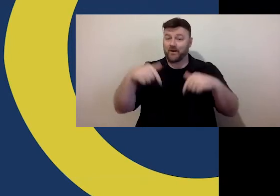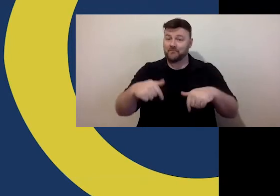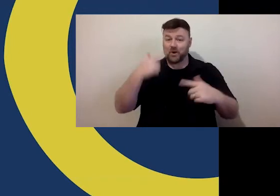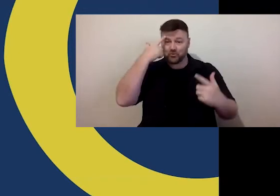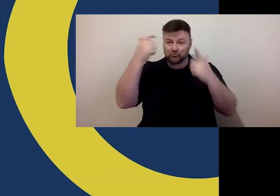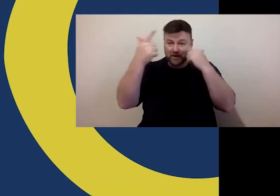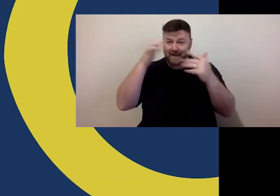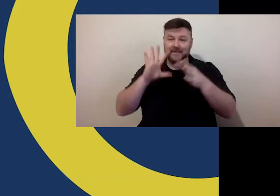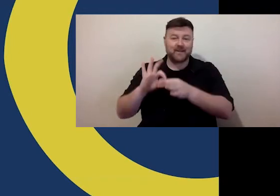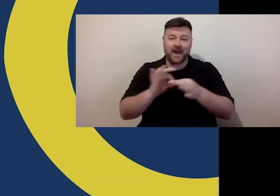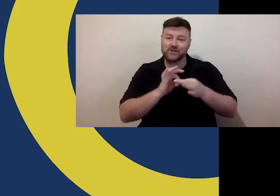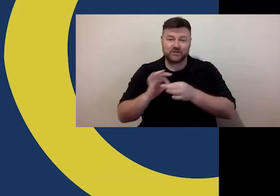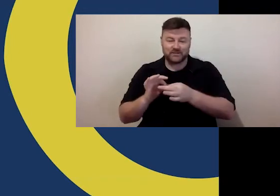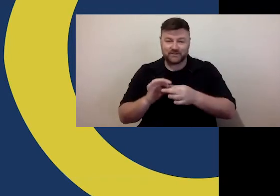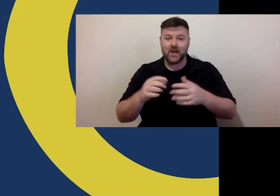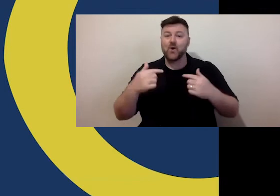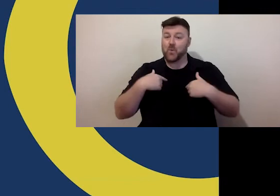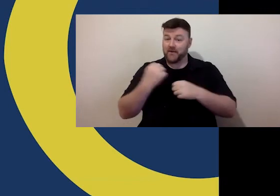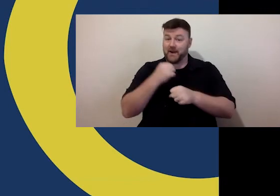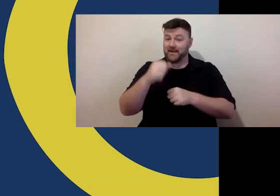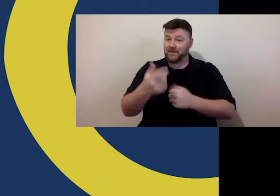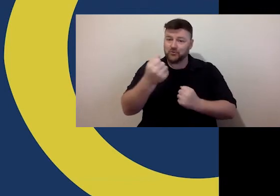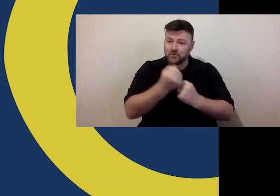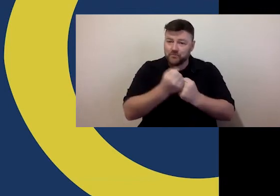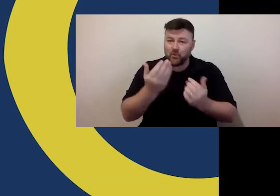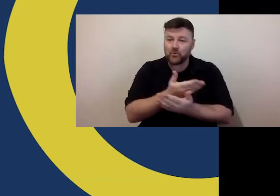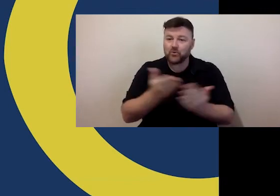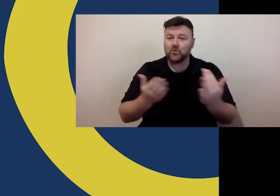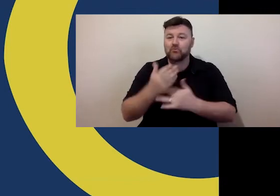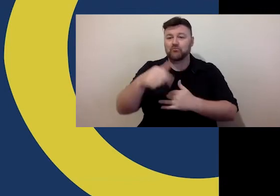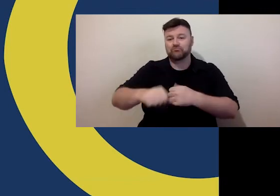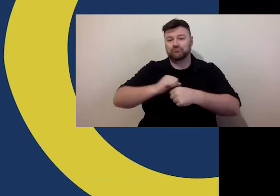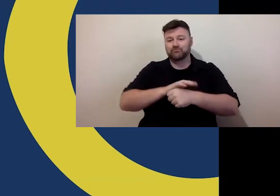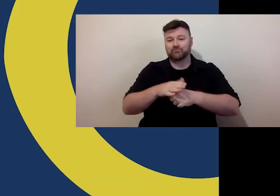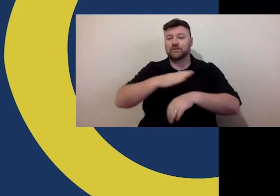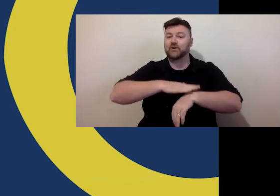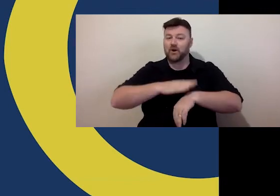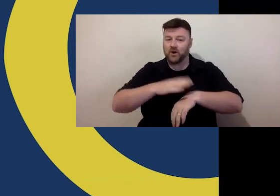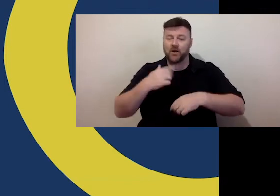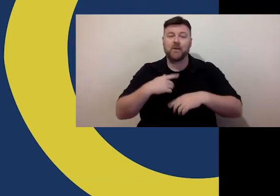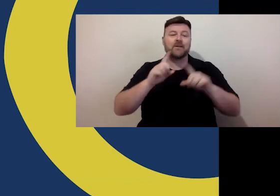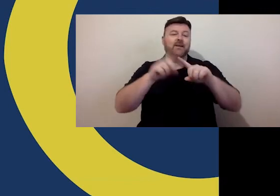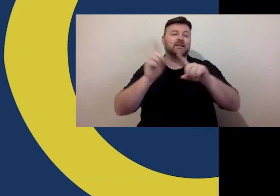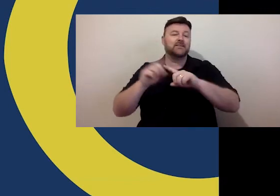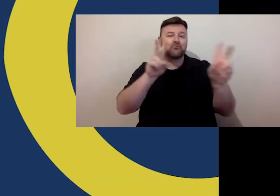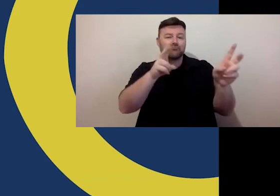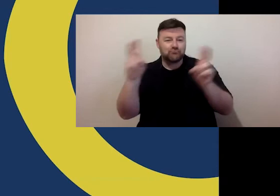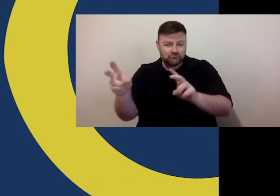we have designed to support you during this time across a range of different topics and themes, including digital, leadership, and